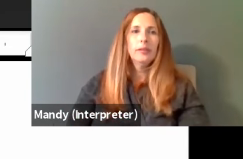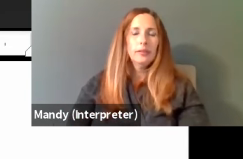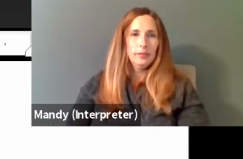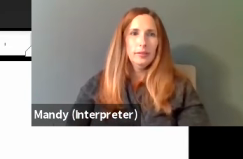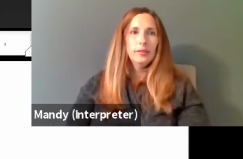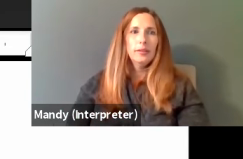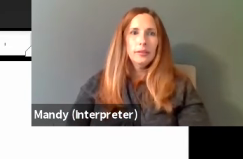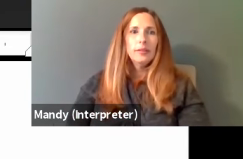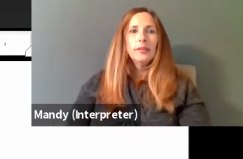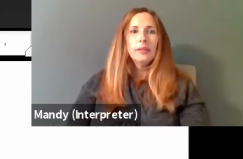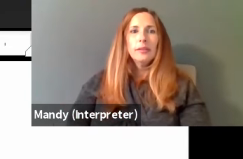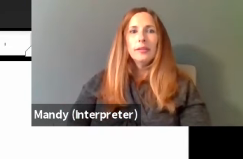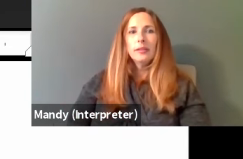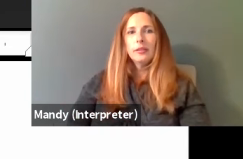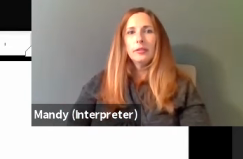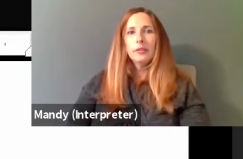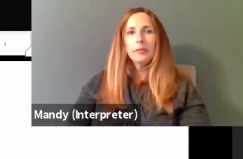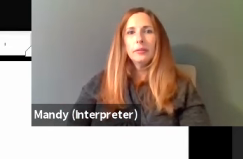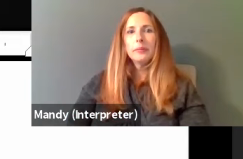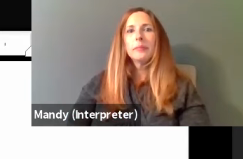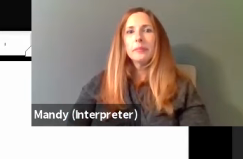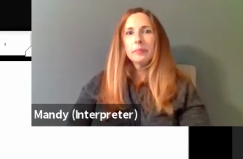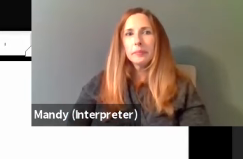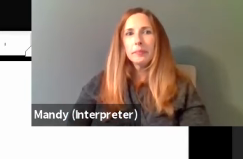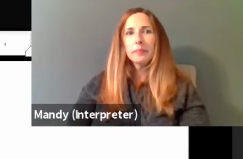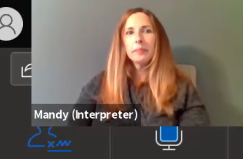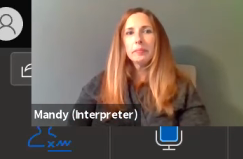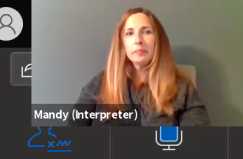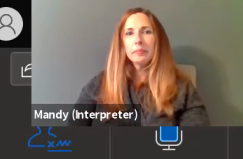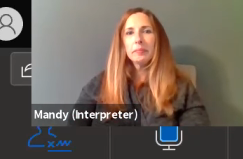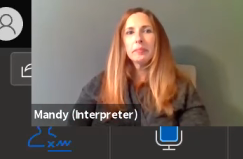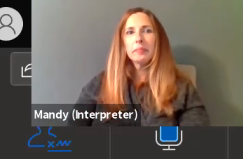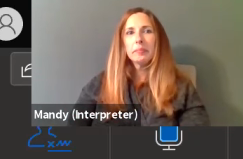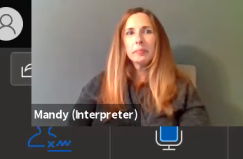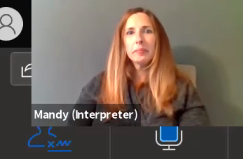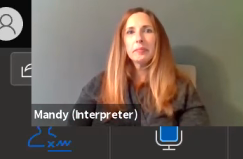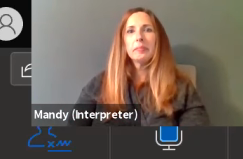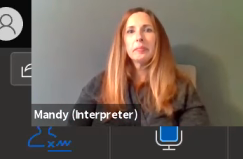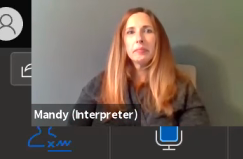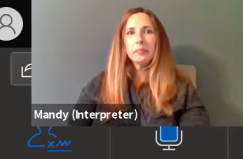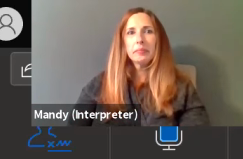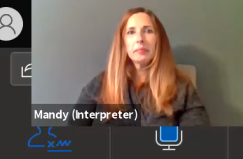And also something to think about and this would be relevant to my company. Oops, excuse me.